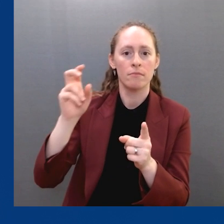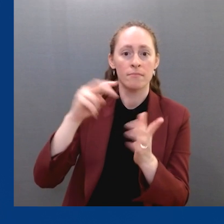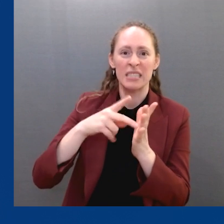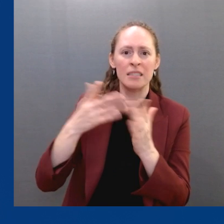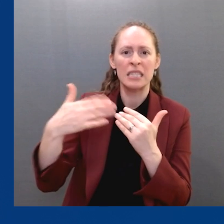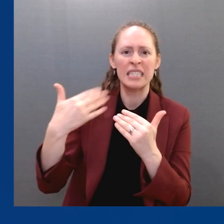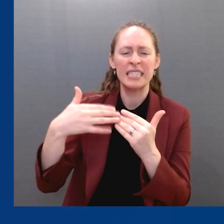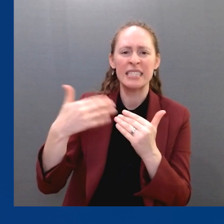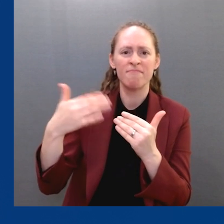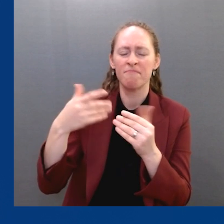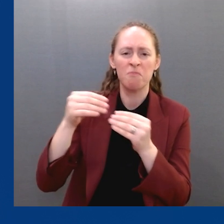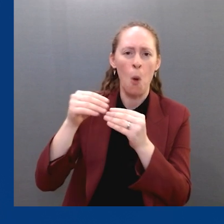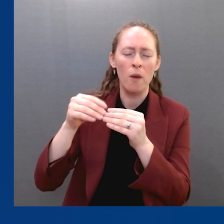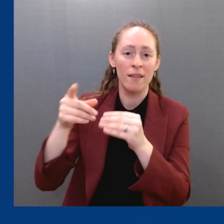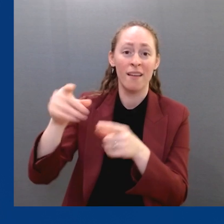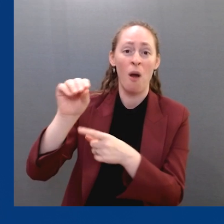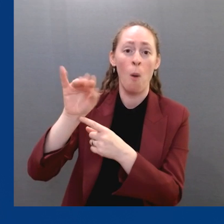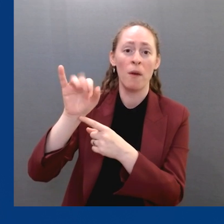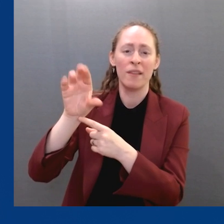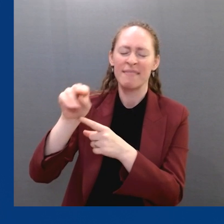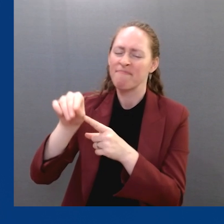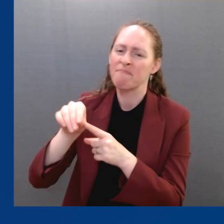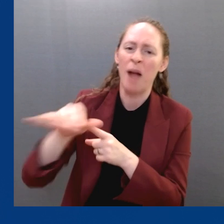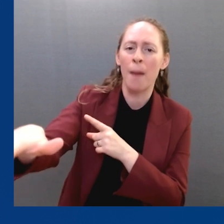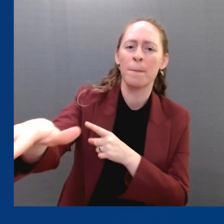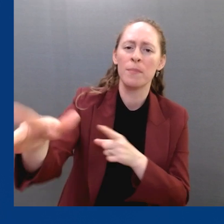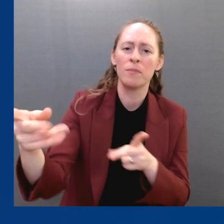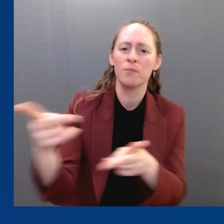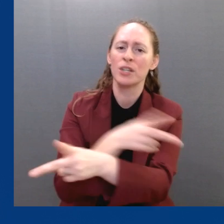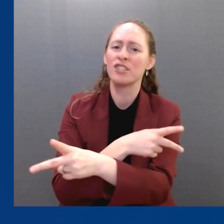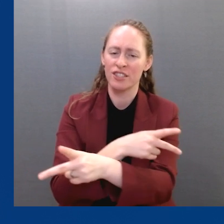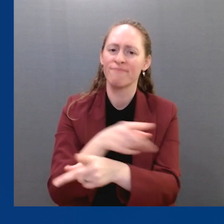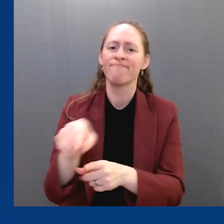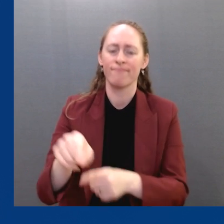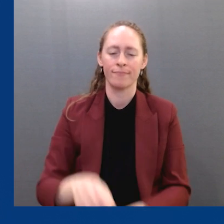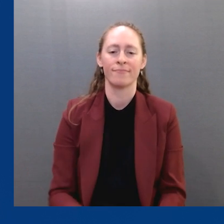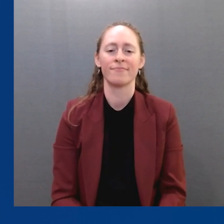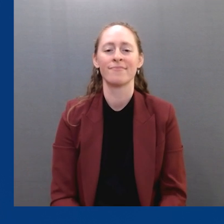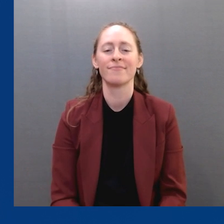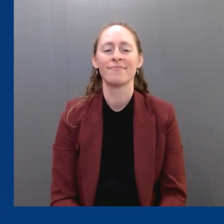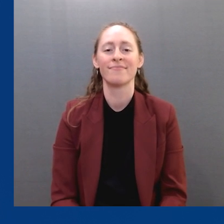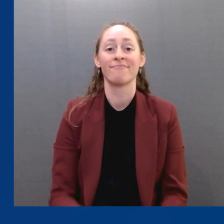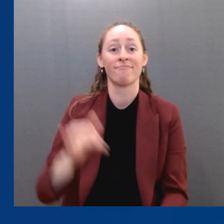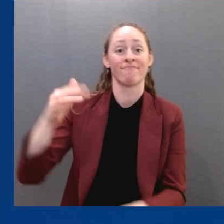But over the last several months, we've seen each successive variant